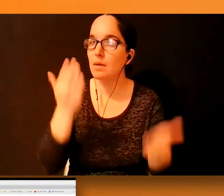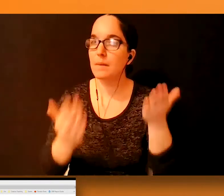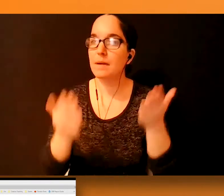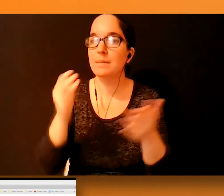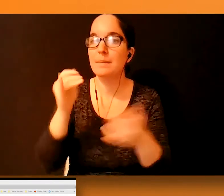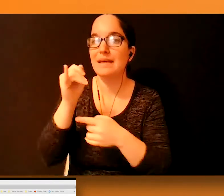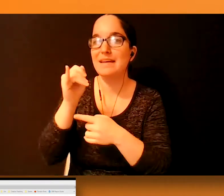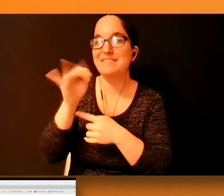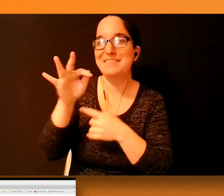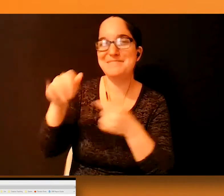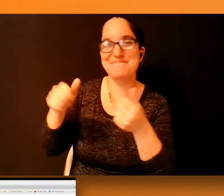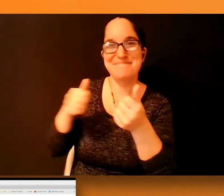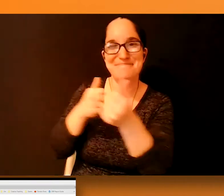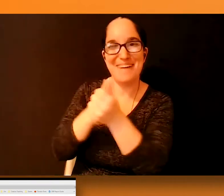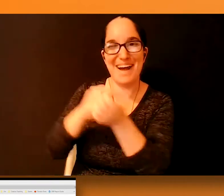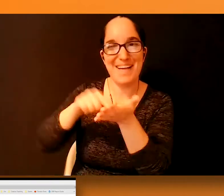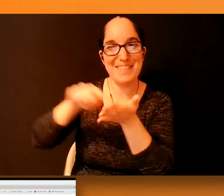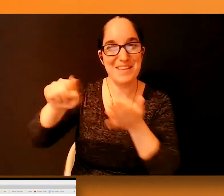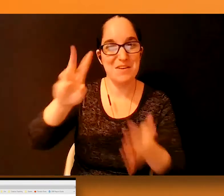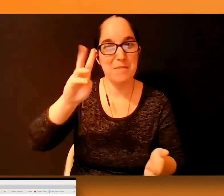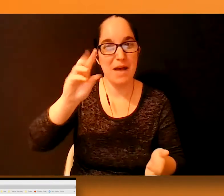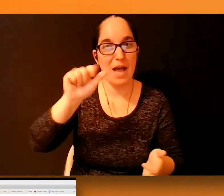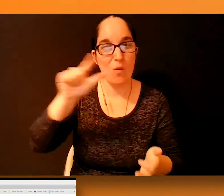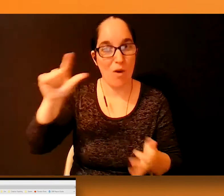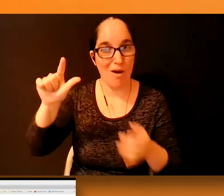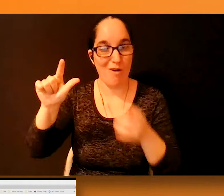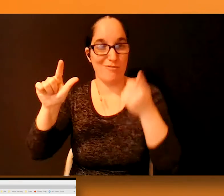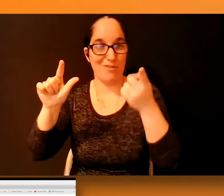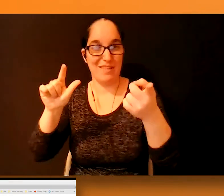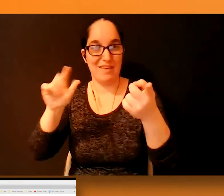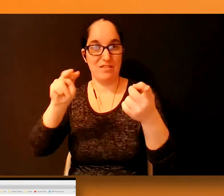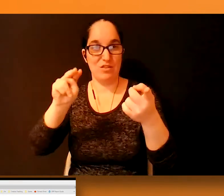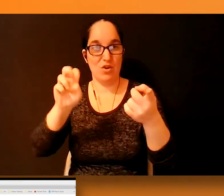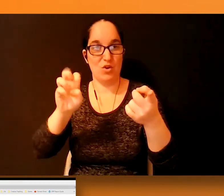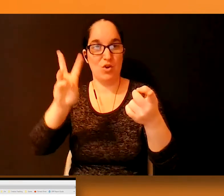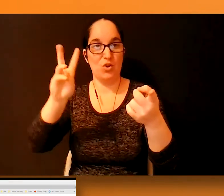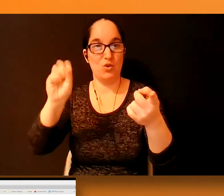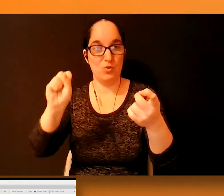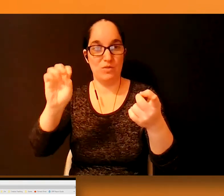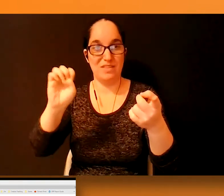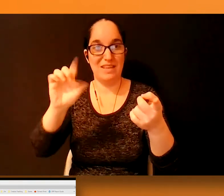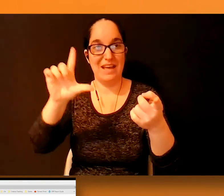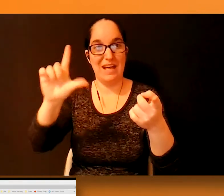And then somewhere in-- maybe it's behind the pay wall for Newsela.